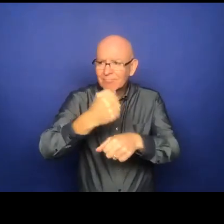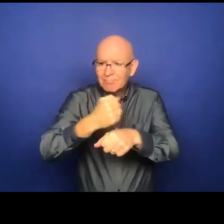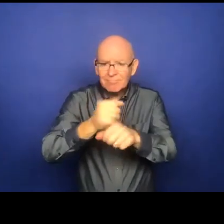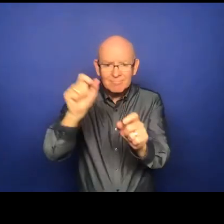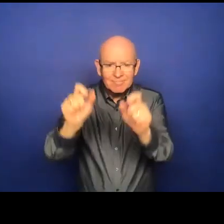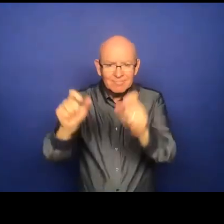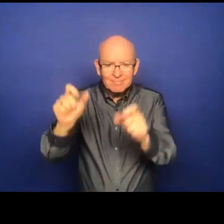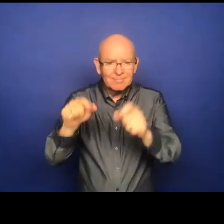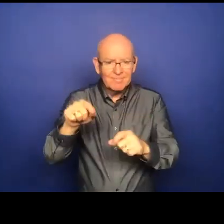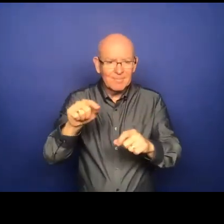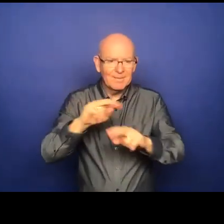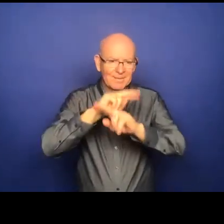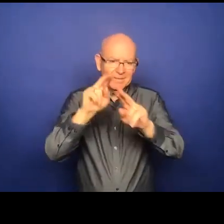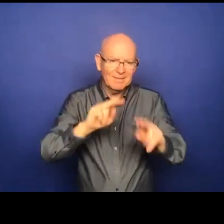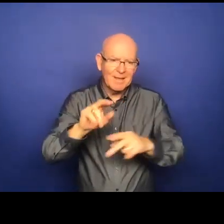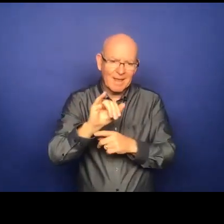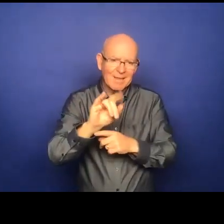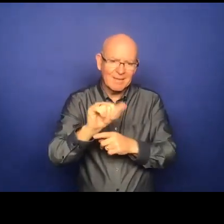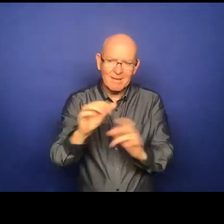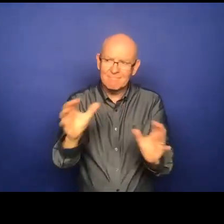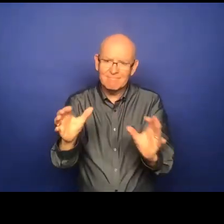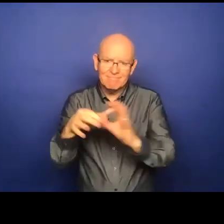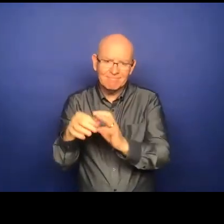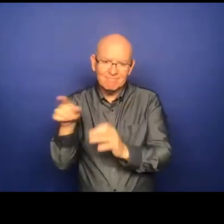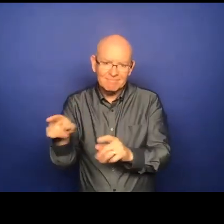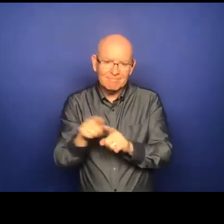with colleagues with the International Disability Alliance